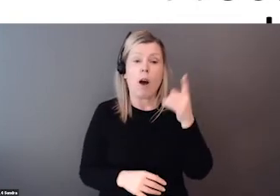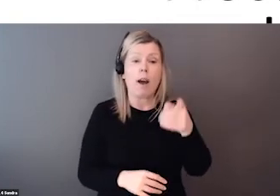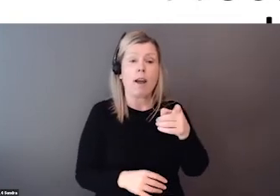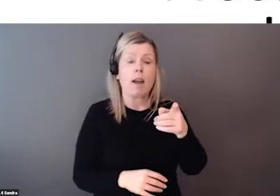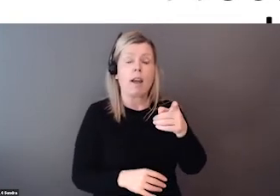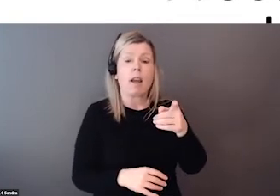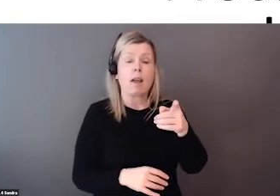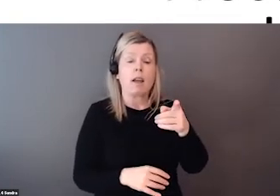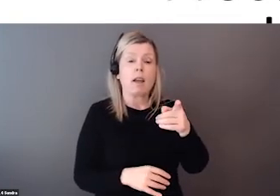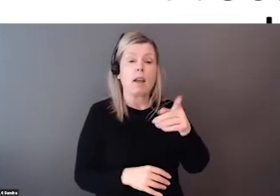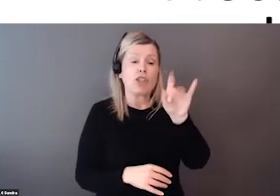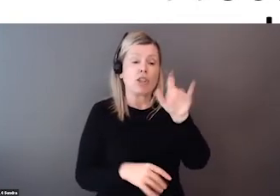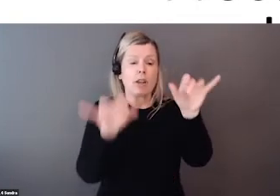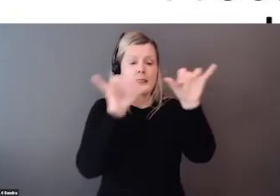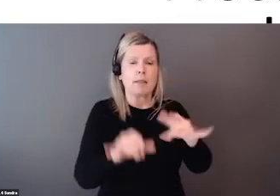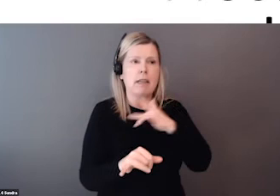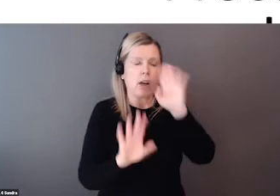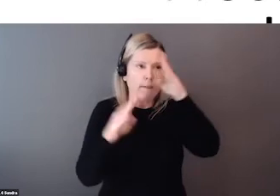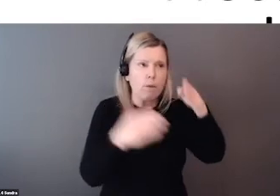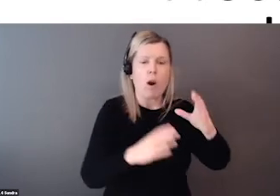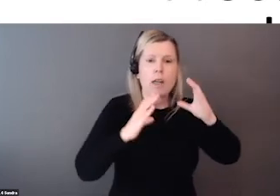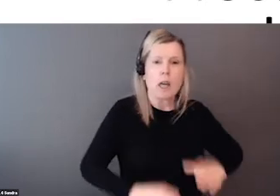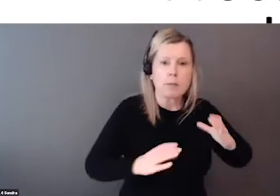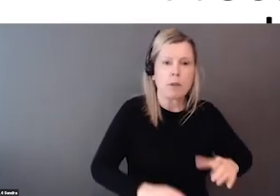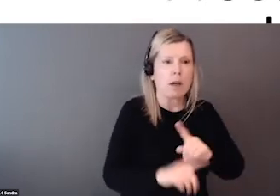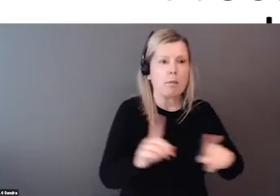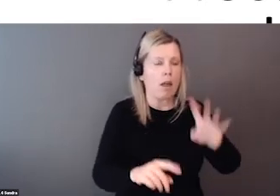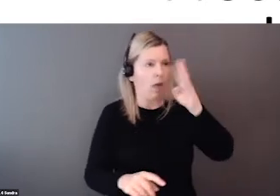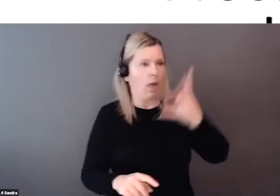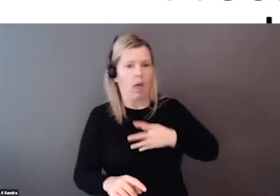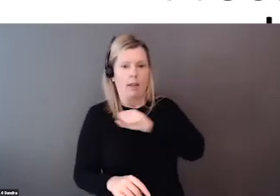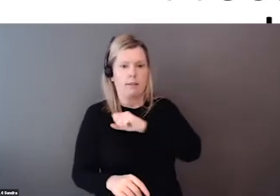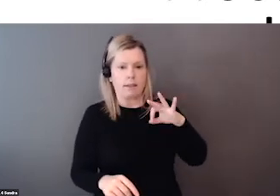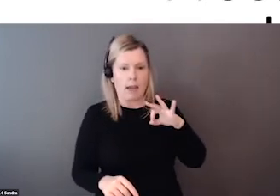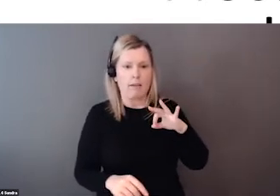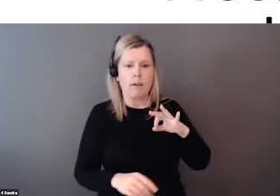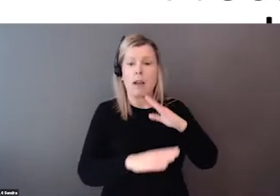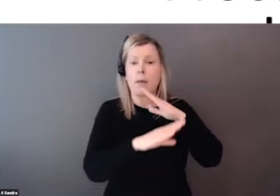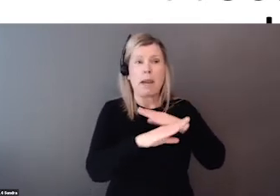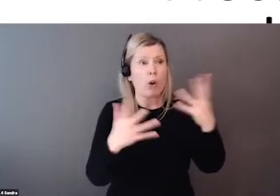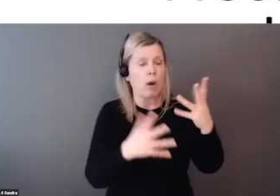and not employee-facing accessibilities. The barriers include inaccessible interfaces,